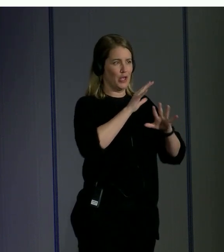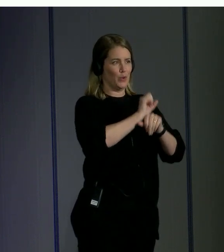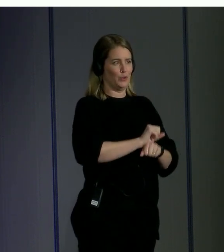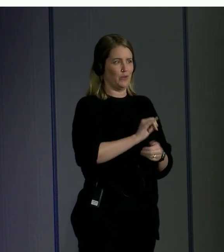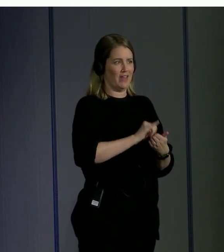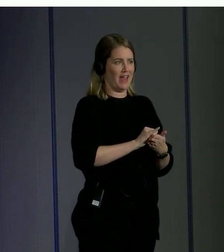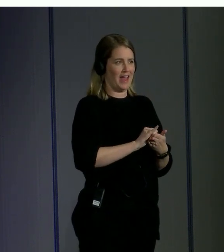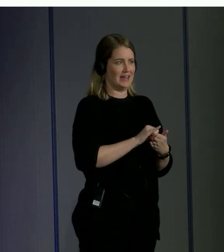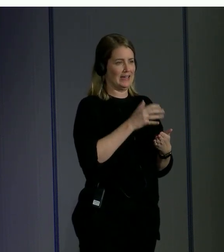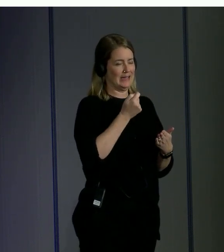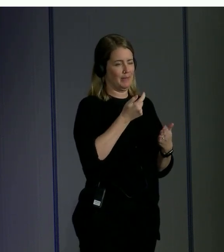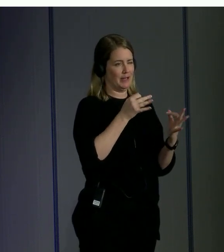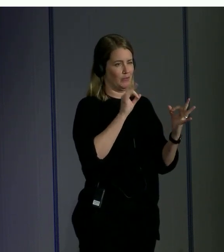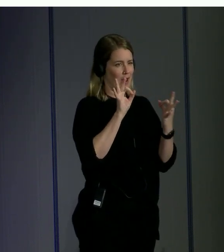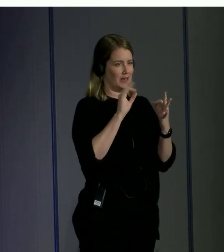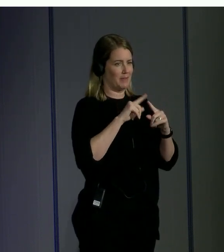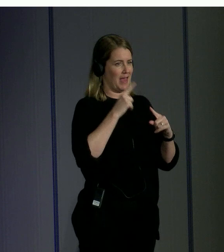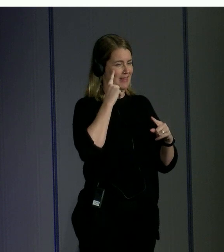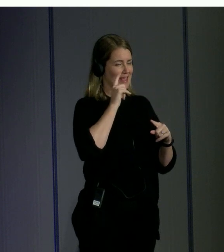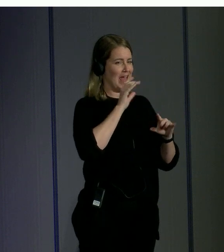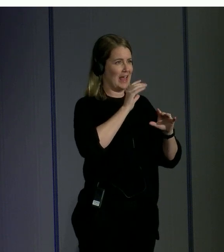Mildly distracting, but I think I can handle it.